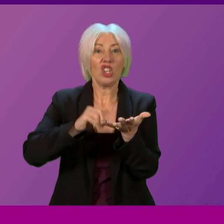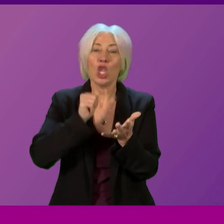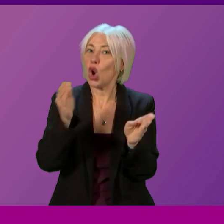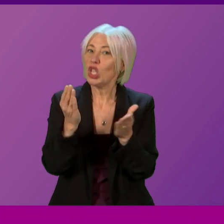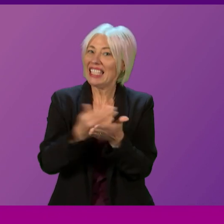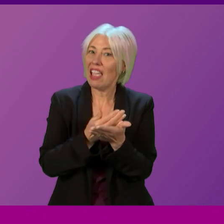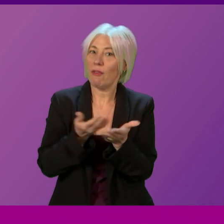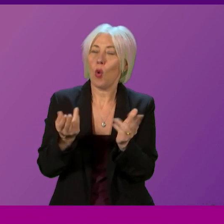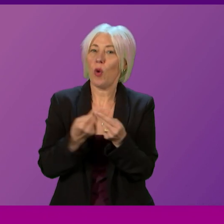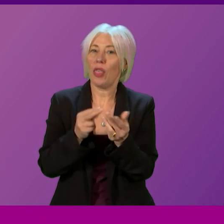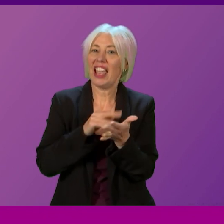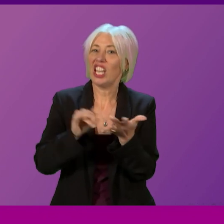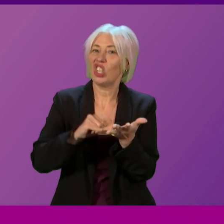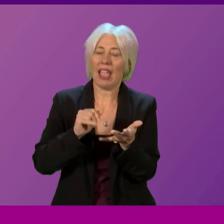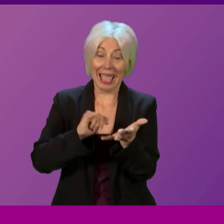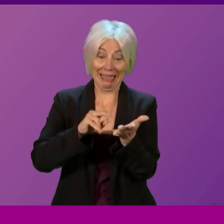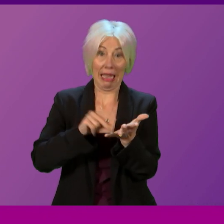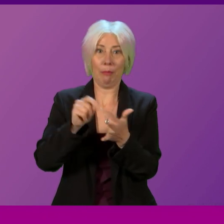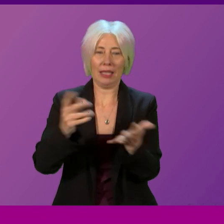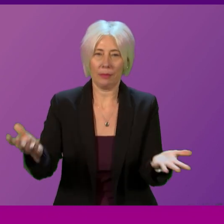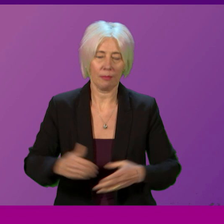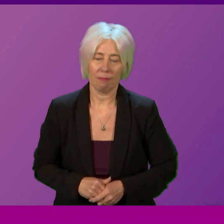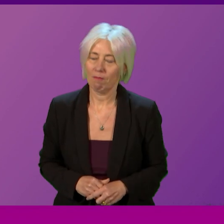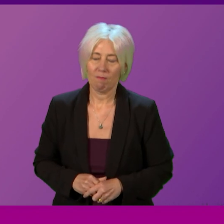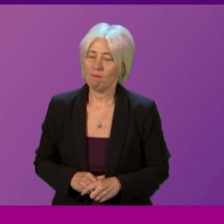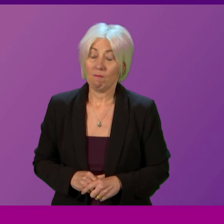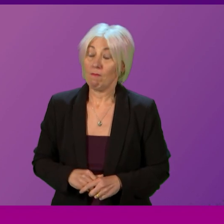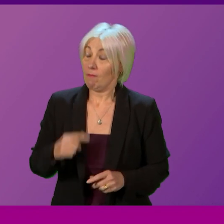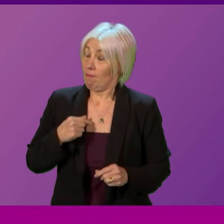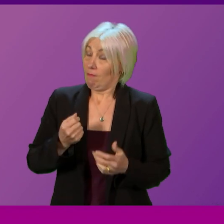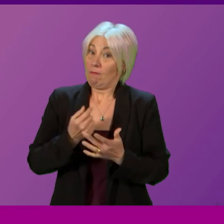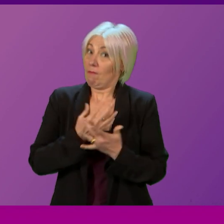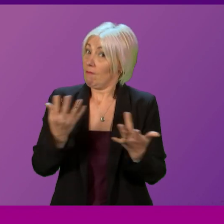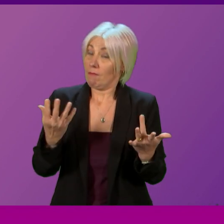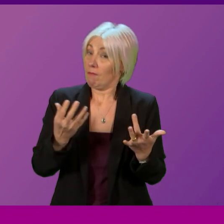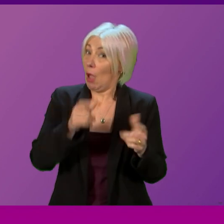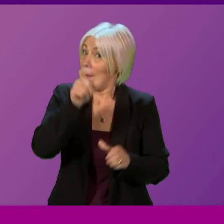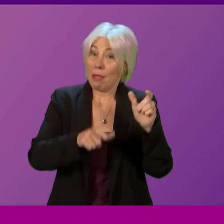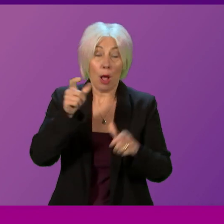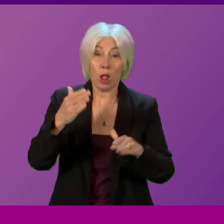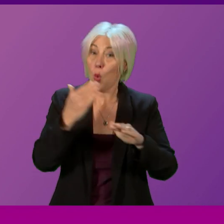We have record numbers of people working in our national health service.